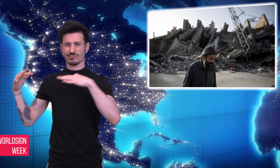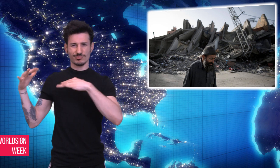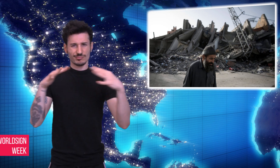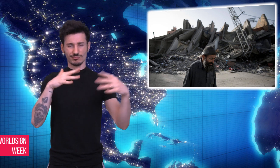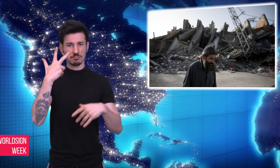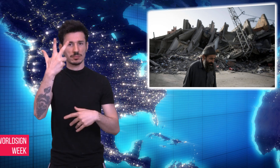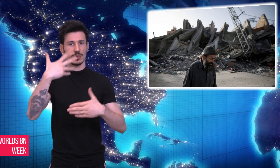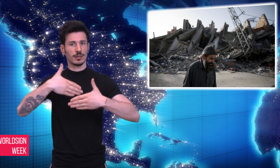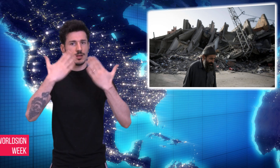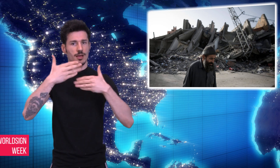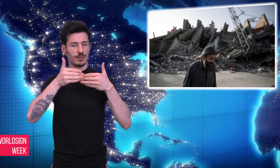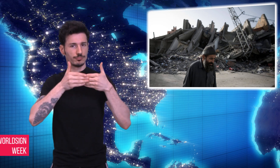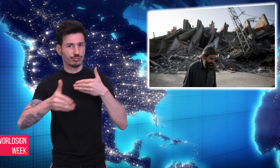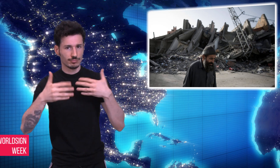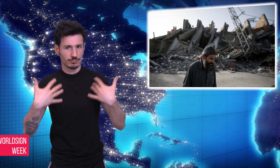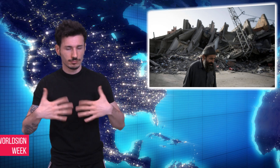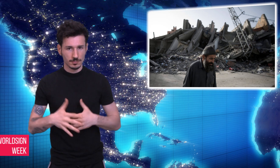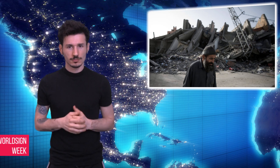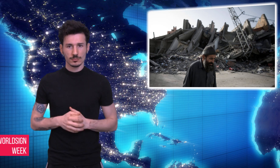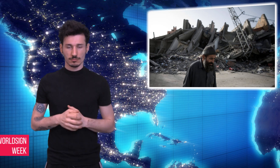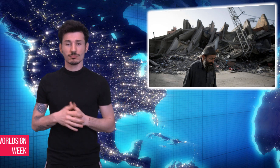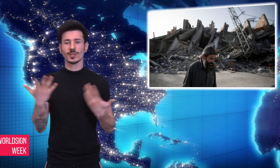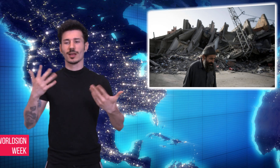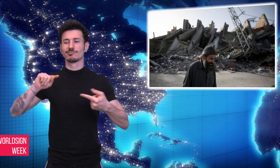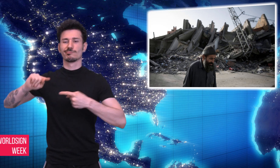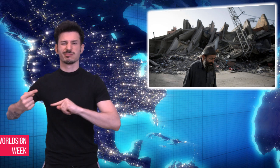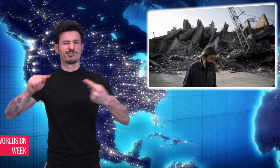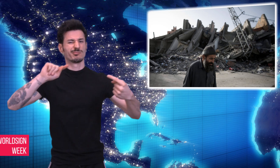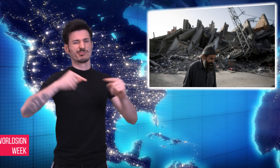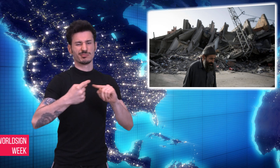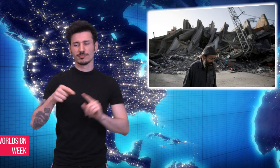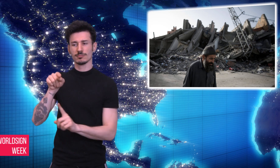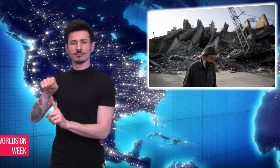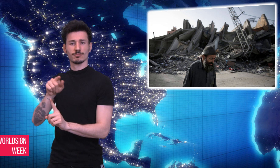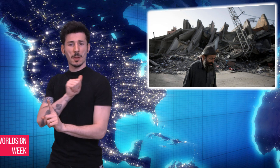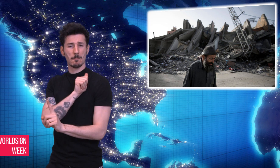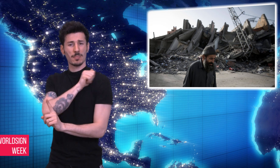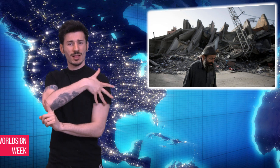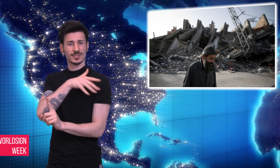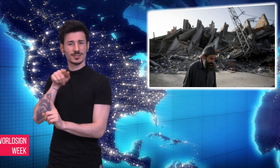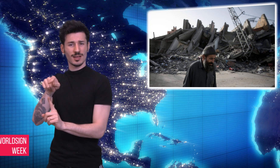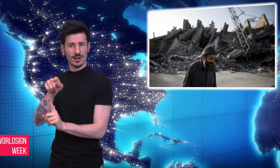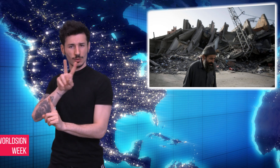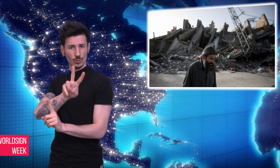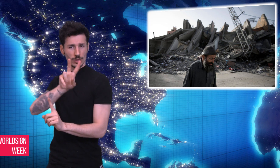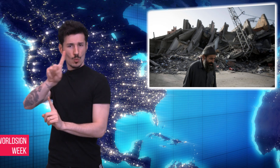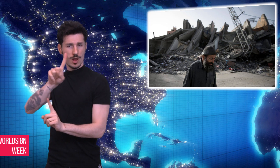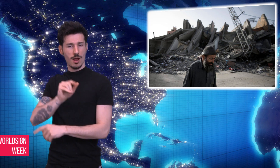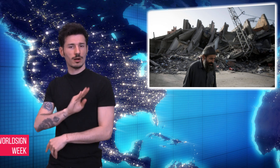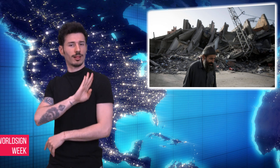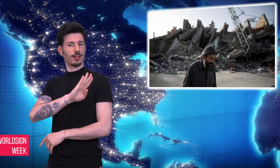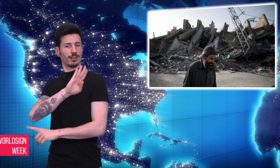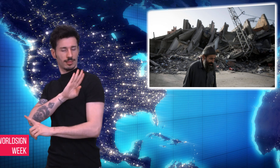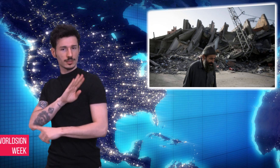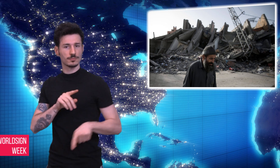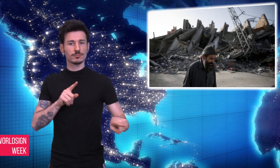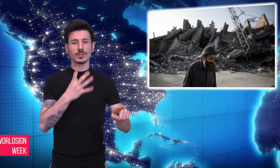Israeli soldiers. It led to hundreds of rocket attacks and airstrikes from